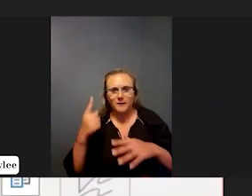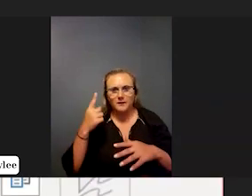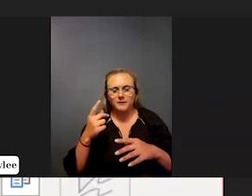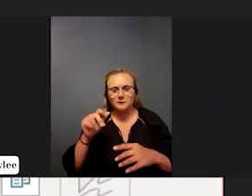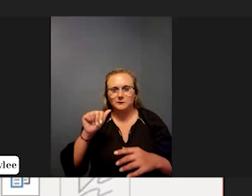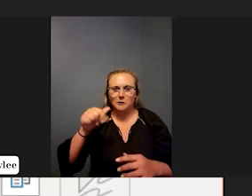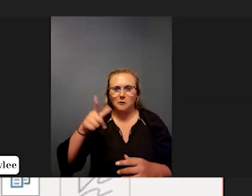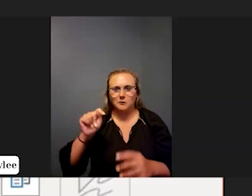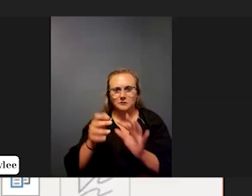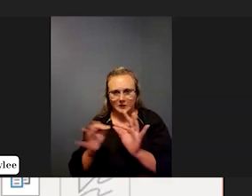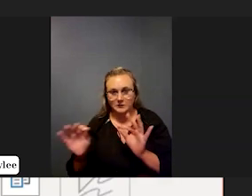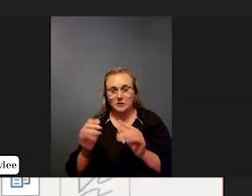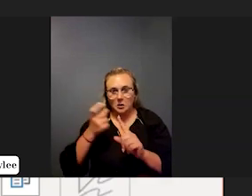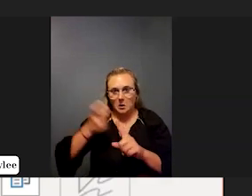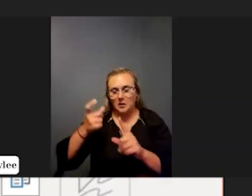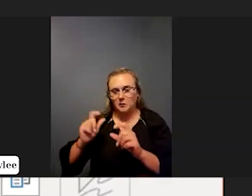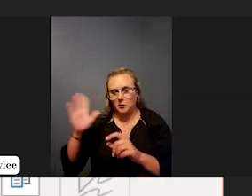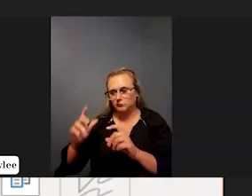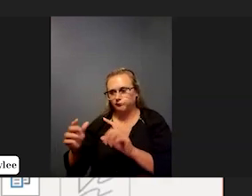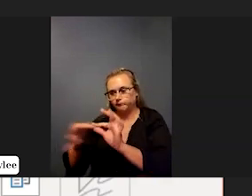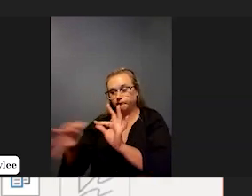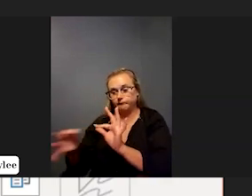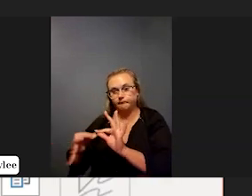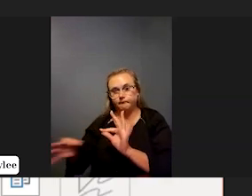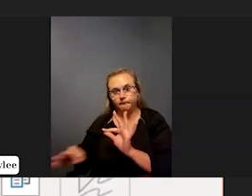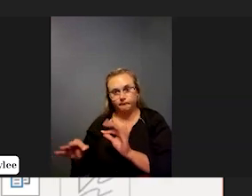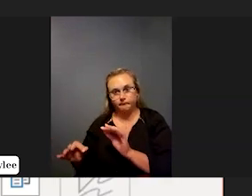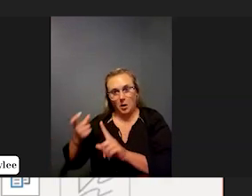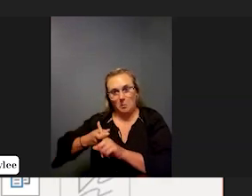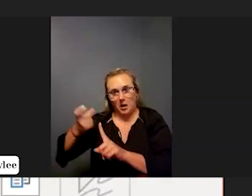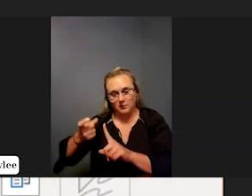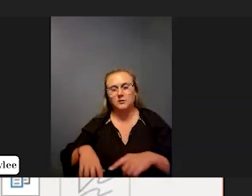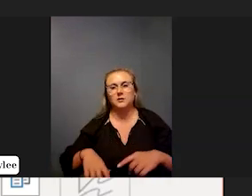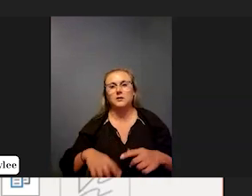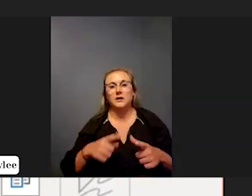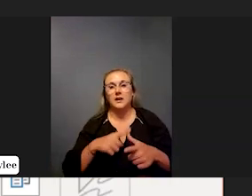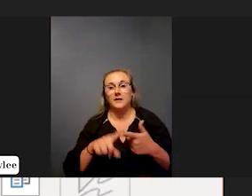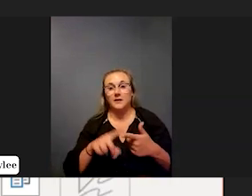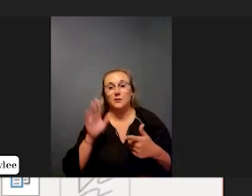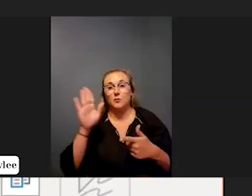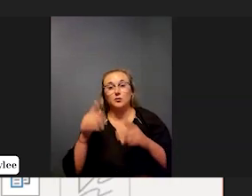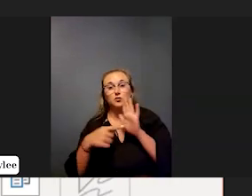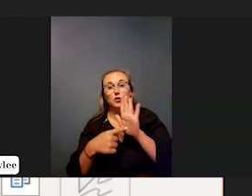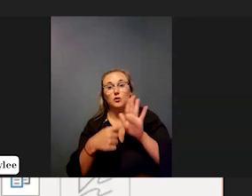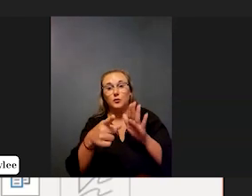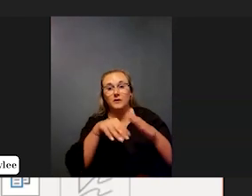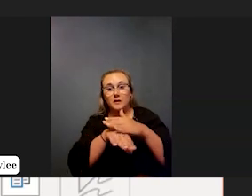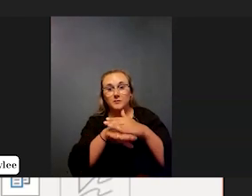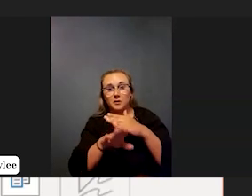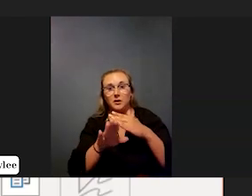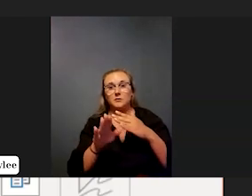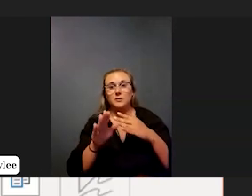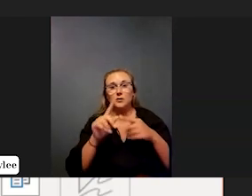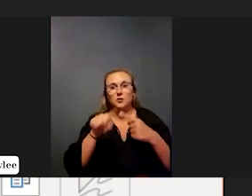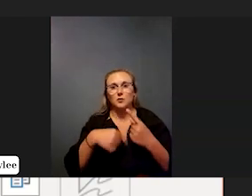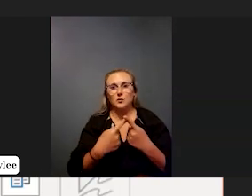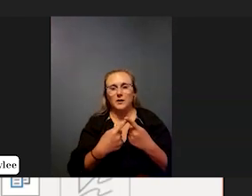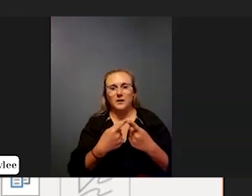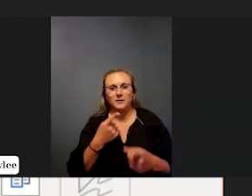Your ribbon menu at the top will actually show you the accessibility option that will appear as long as that right pane has something active in it.